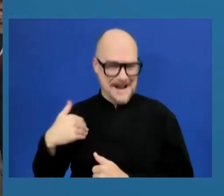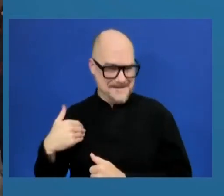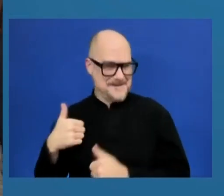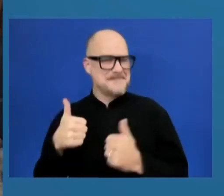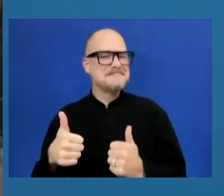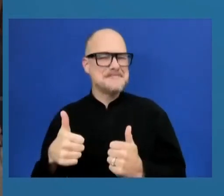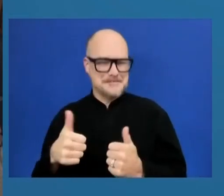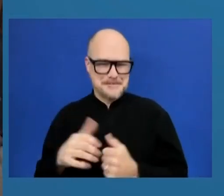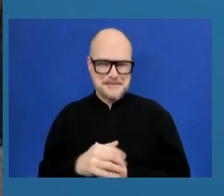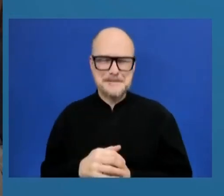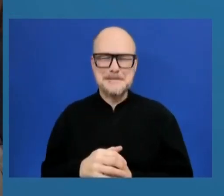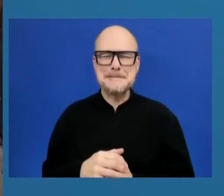I am free. Thank you so much.